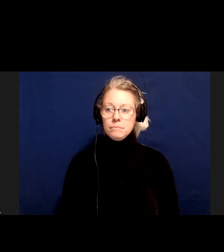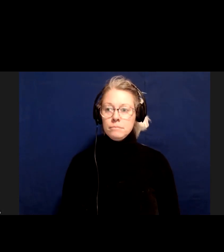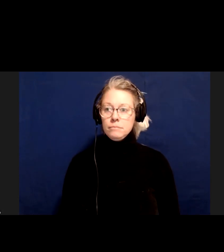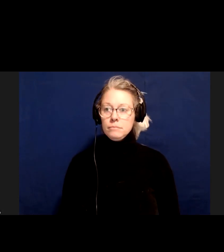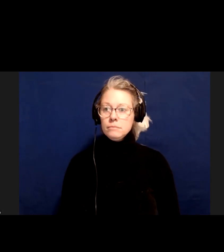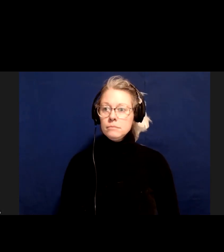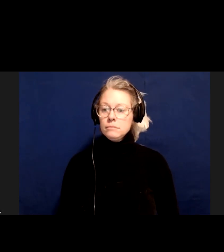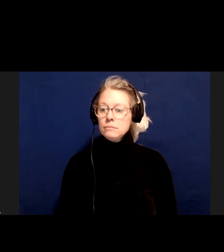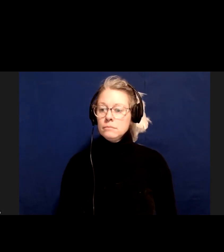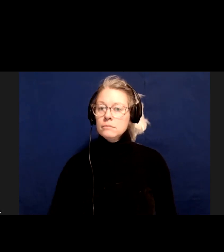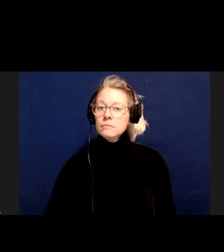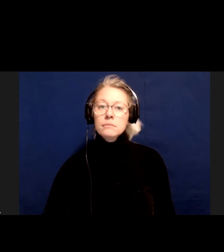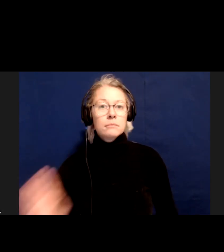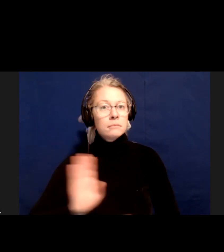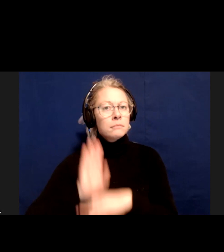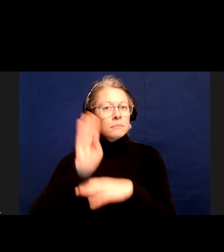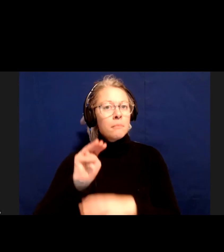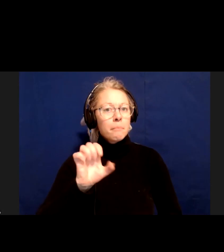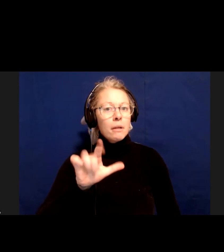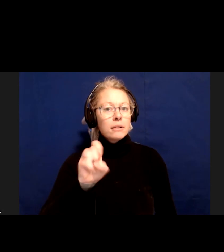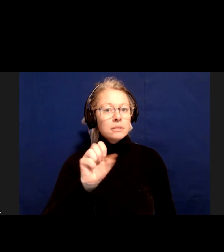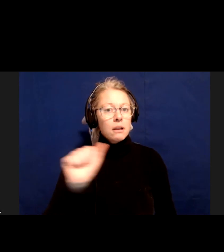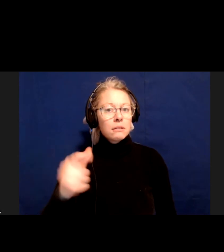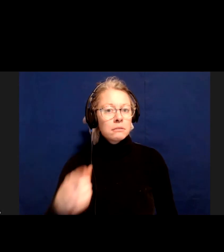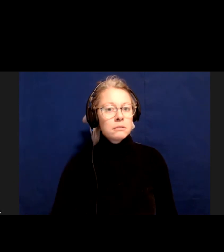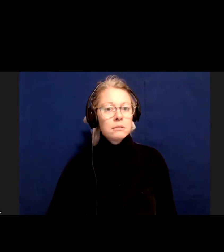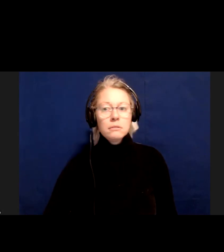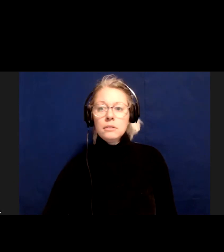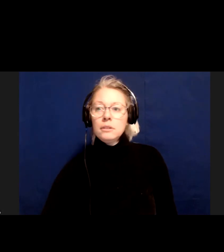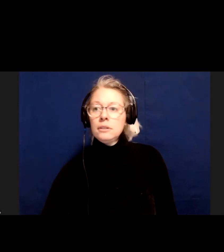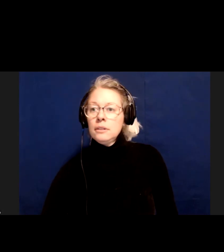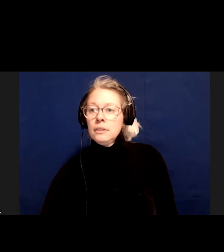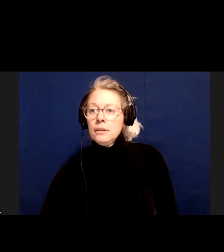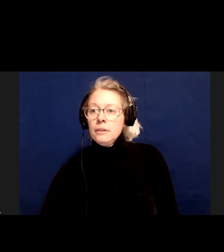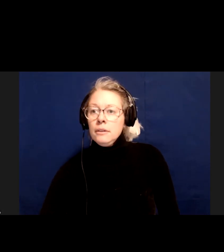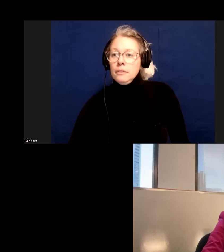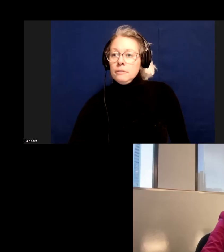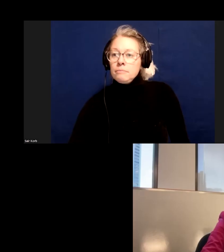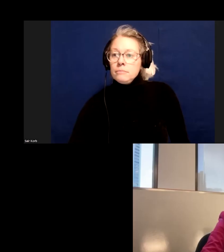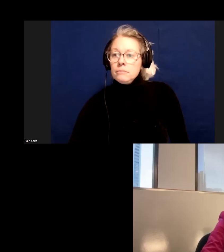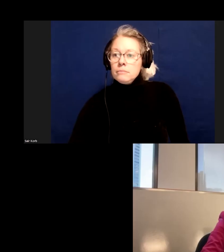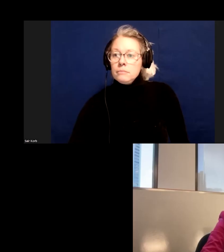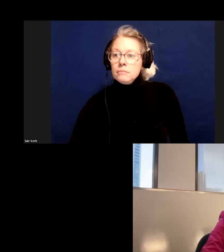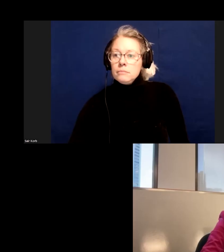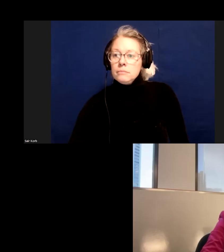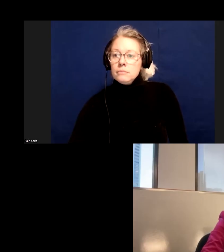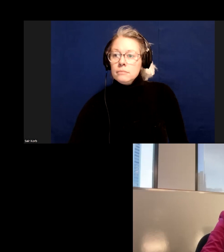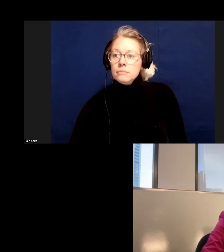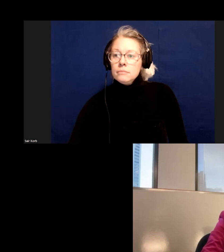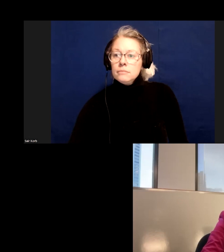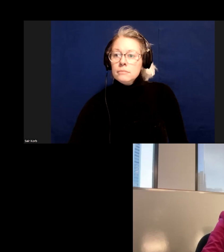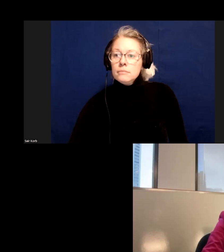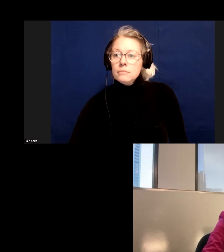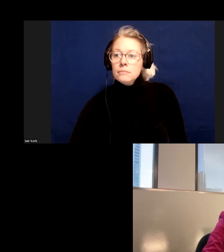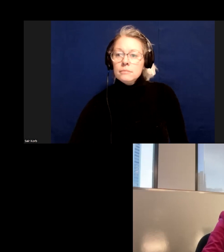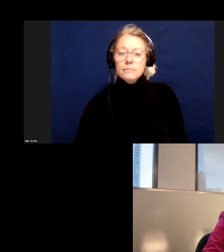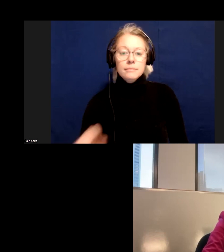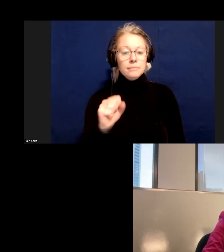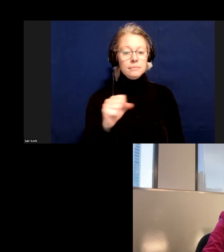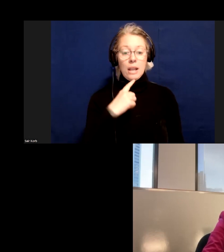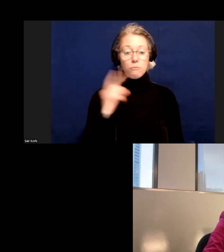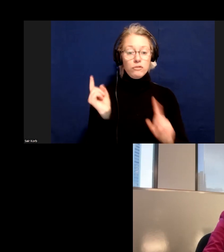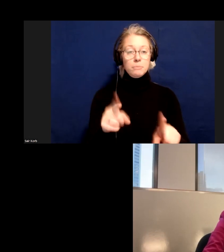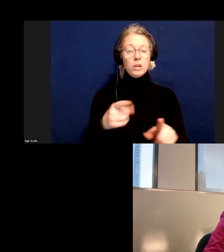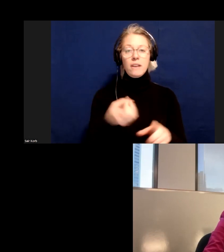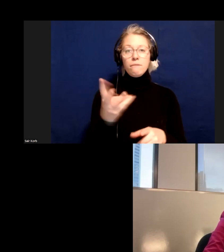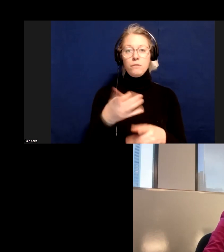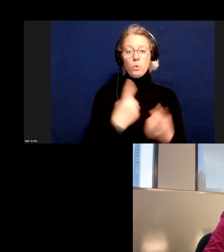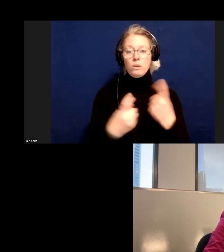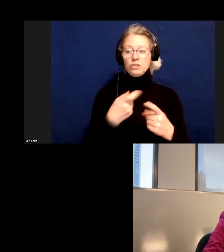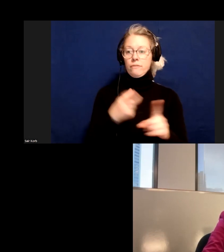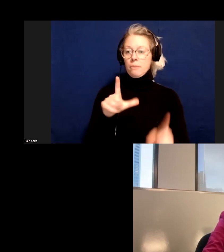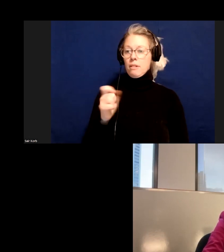Melissa Tuplin: Yes, I am just responding to a couple of questions from Lexi. Lexi had